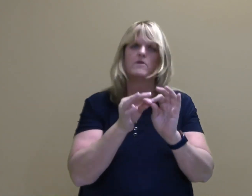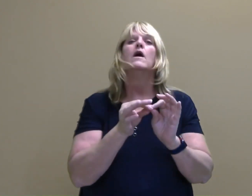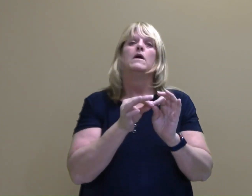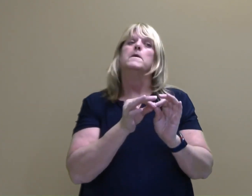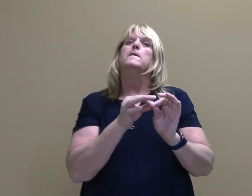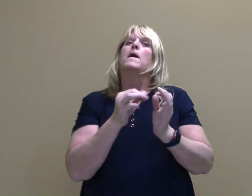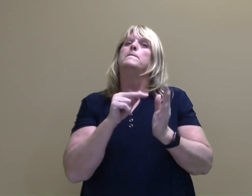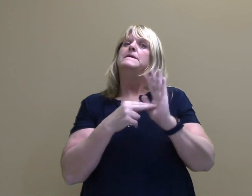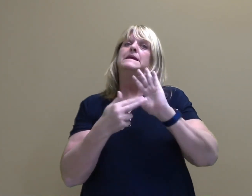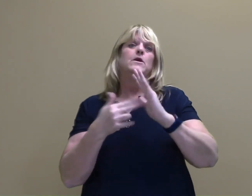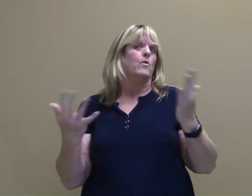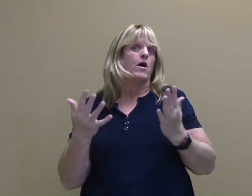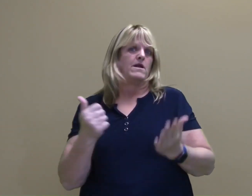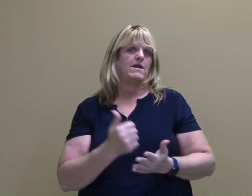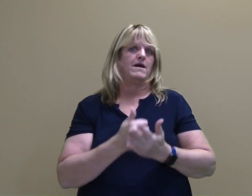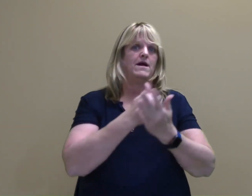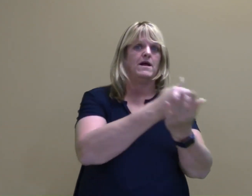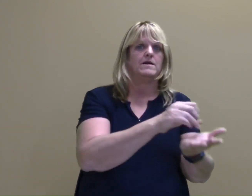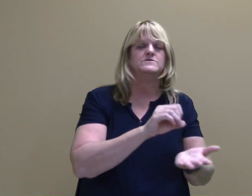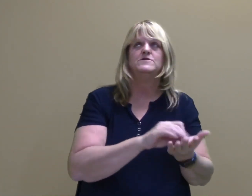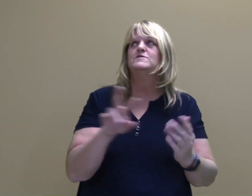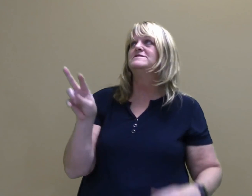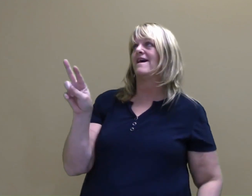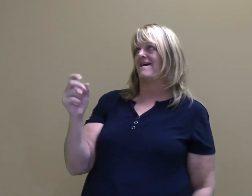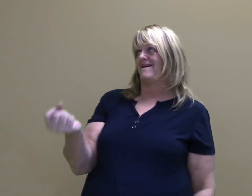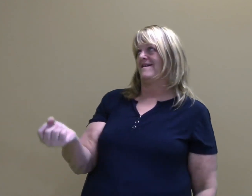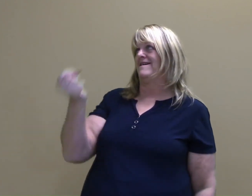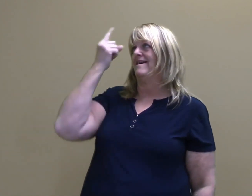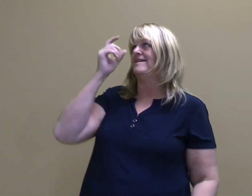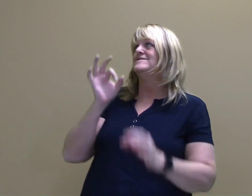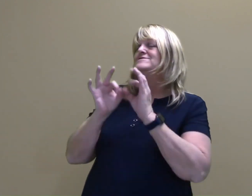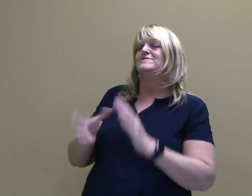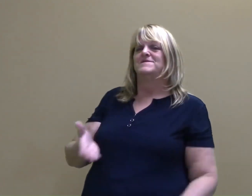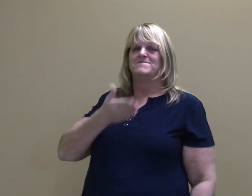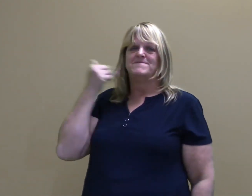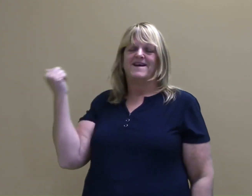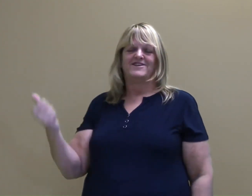which in turn, will make it possible for their students to understand them better.